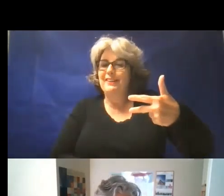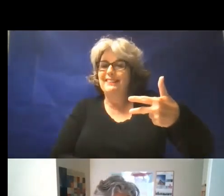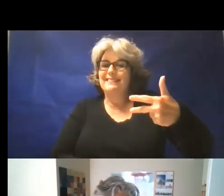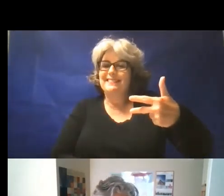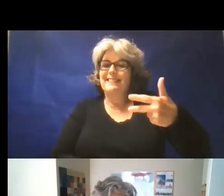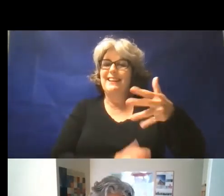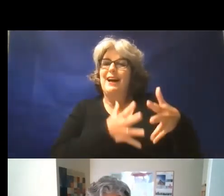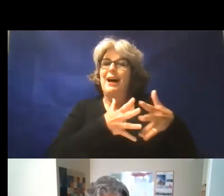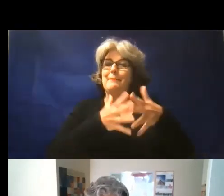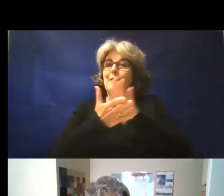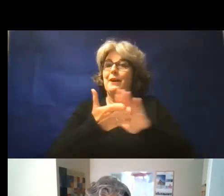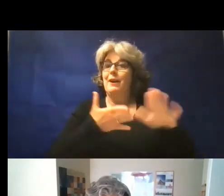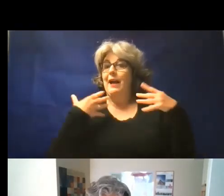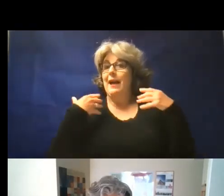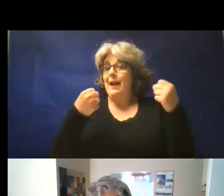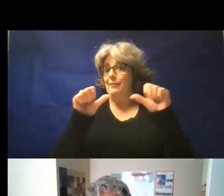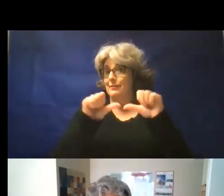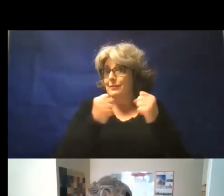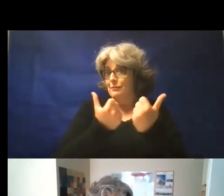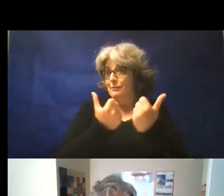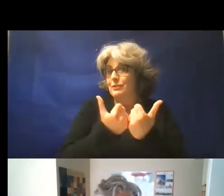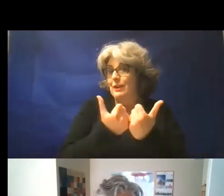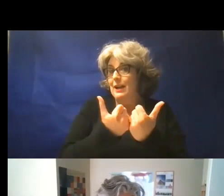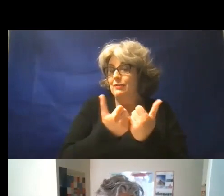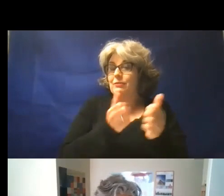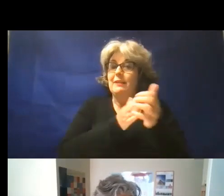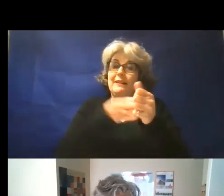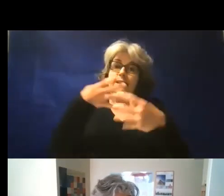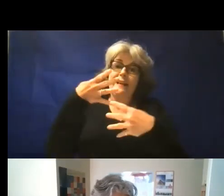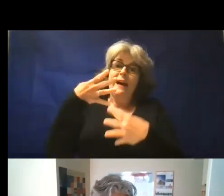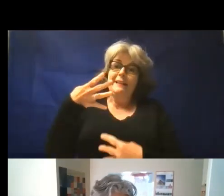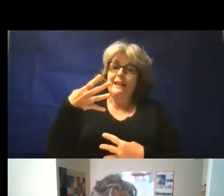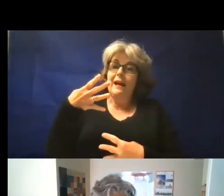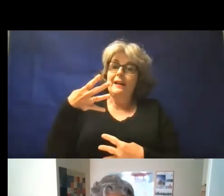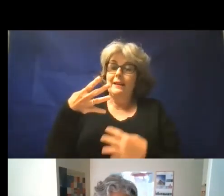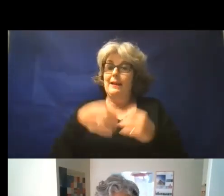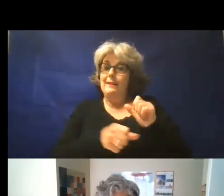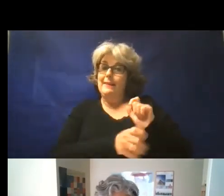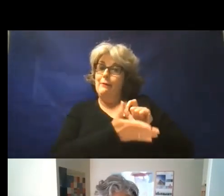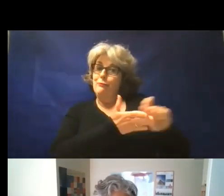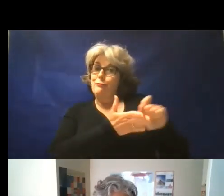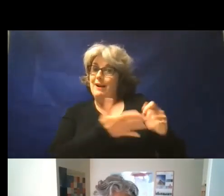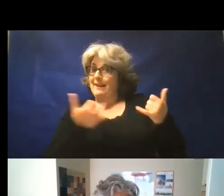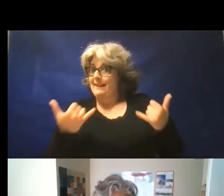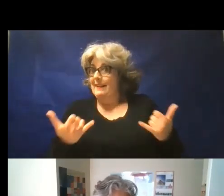College Health Association guidelines which we are working on right now and which should be out in